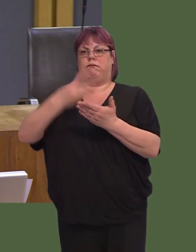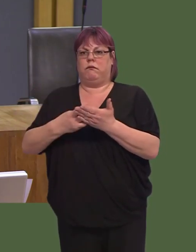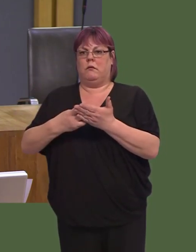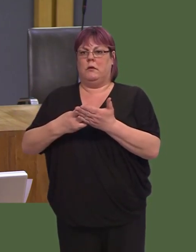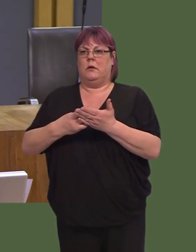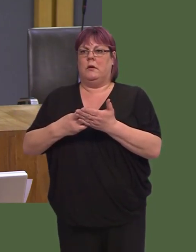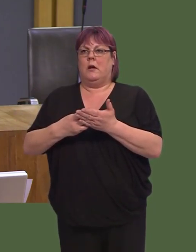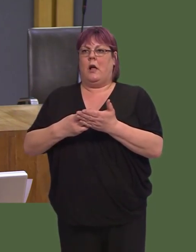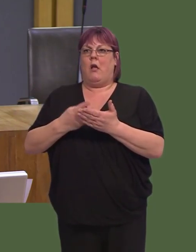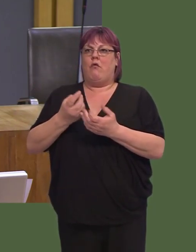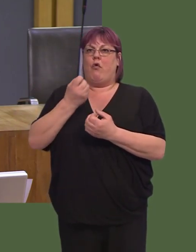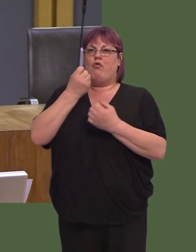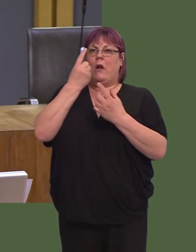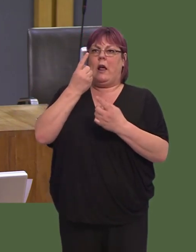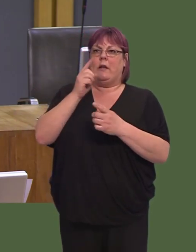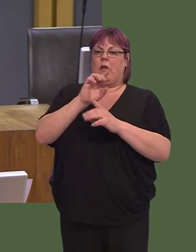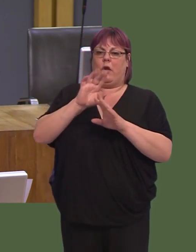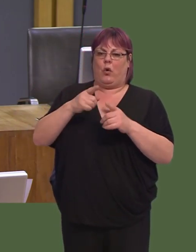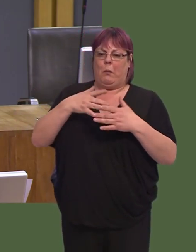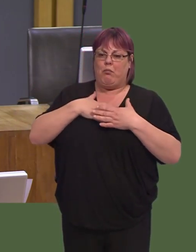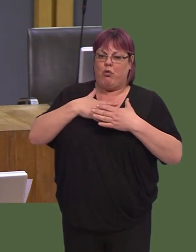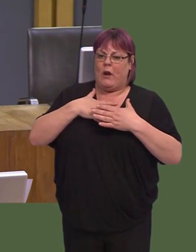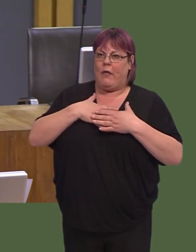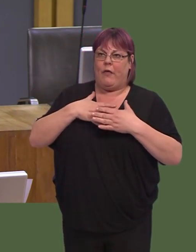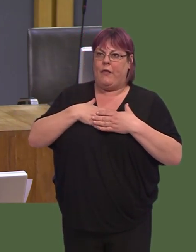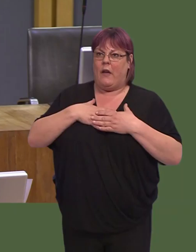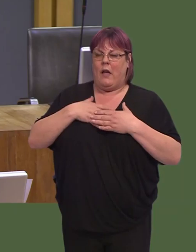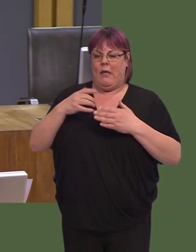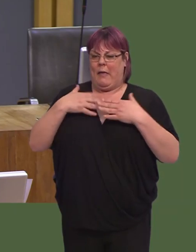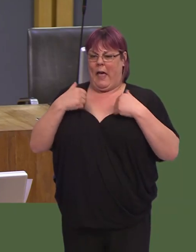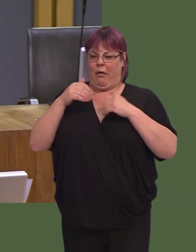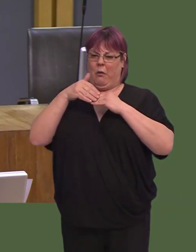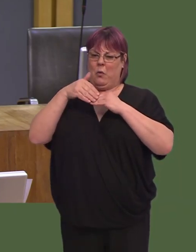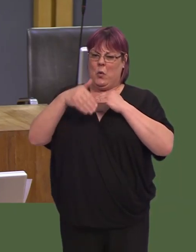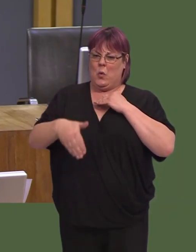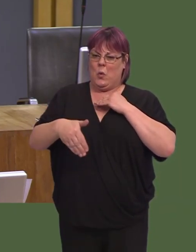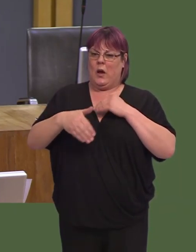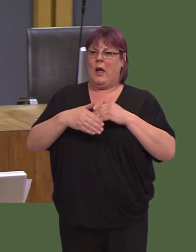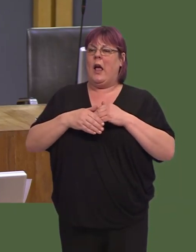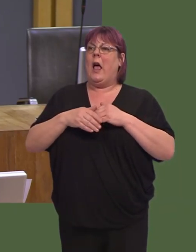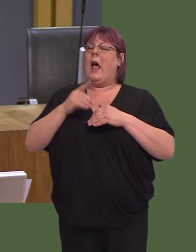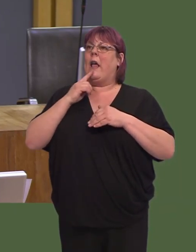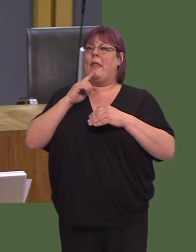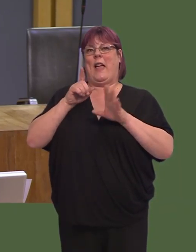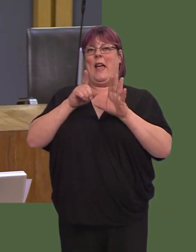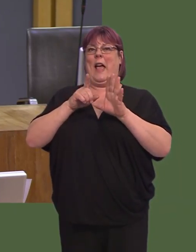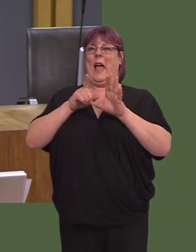to reveal that the person was barely breathing and actually deteriorated so quickly that the amber categorisation proved to be a mistake.